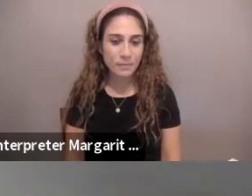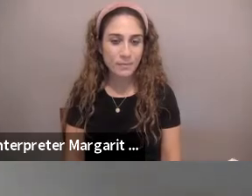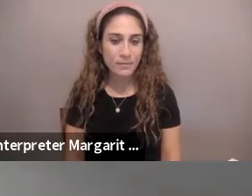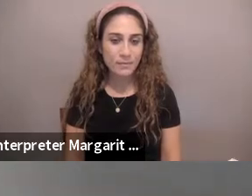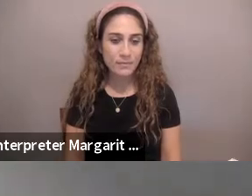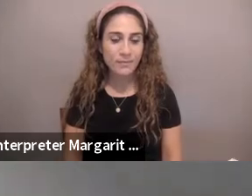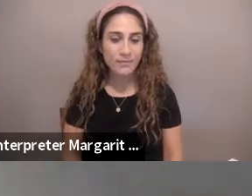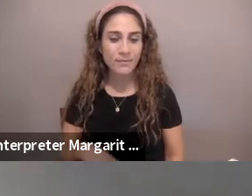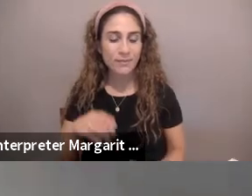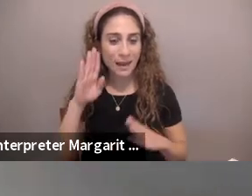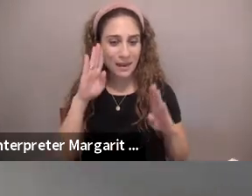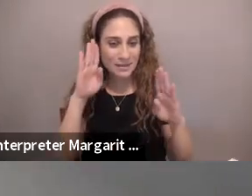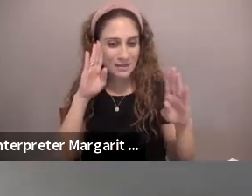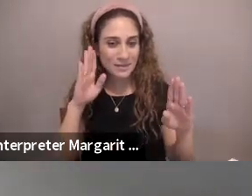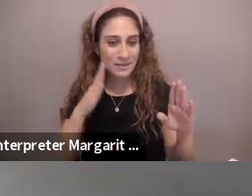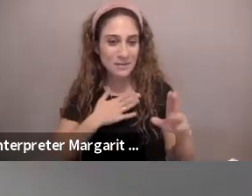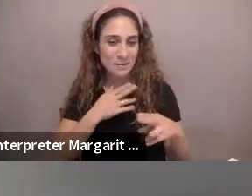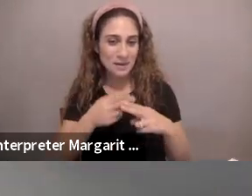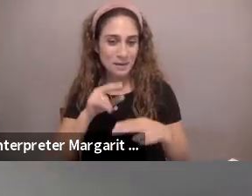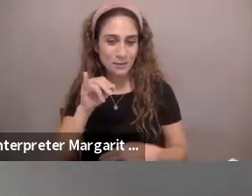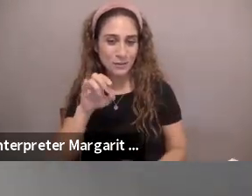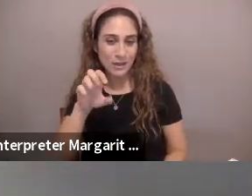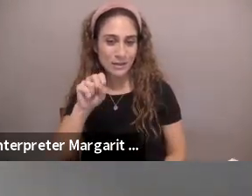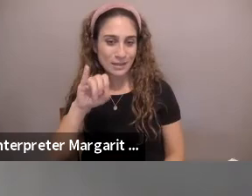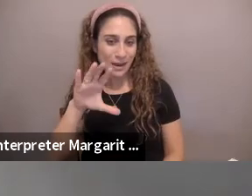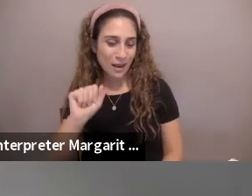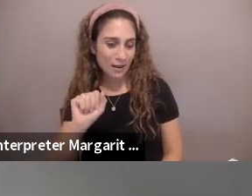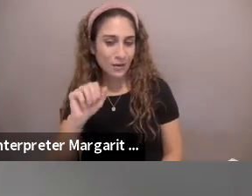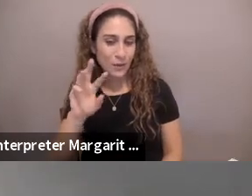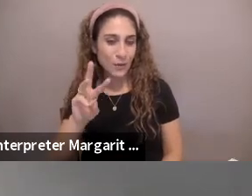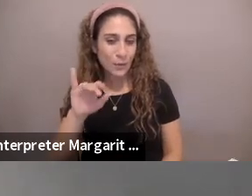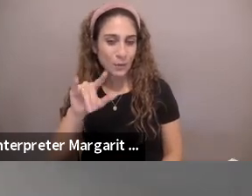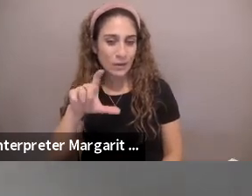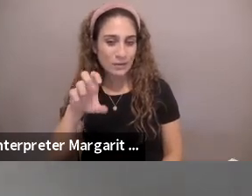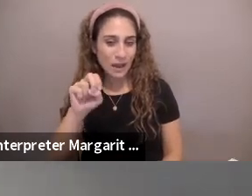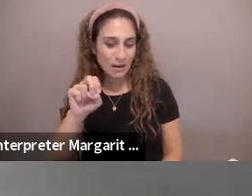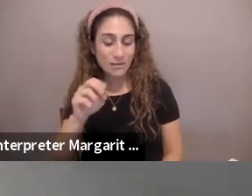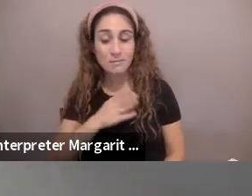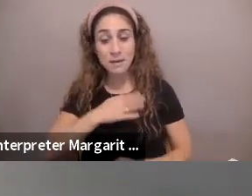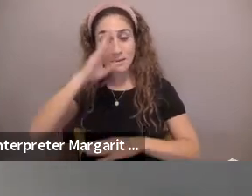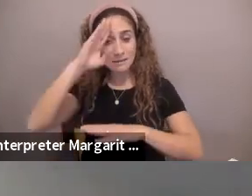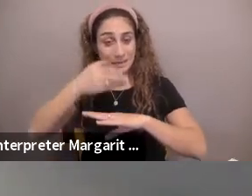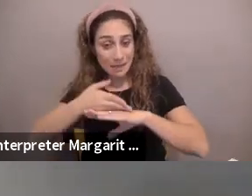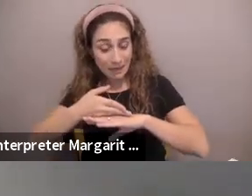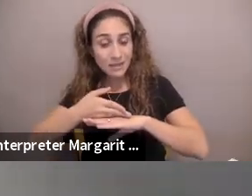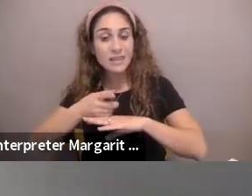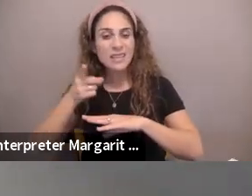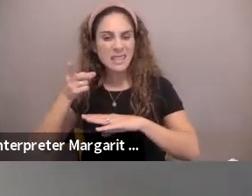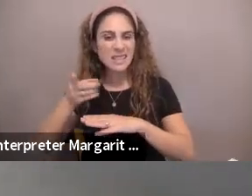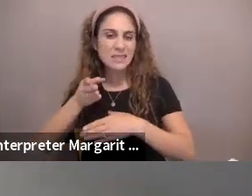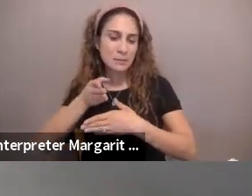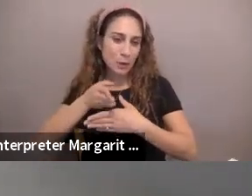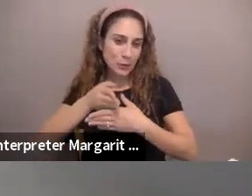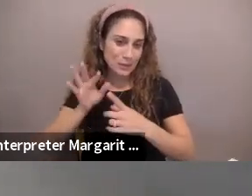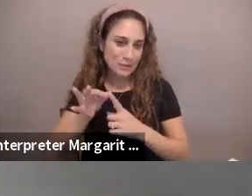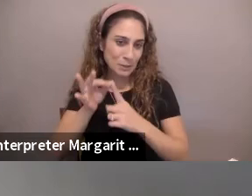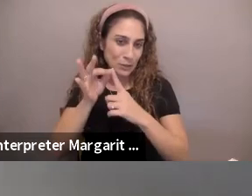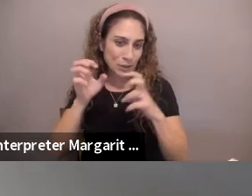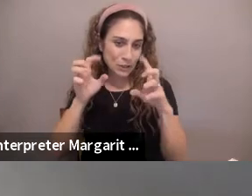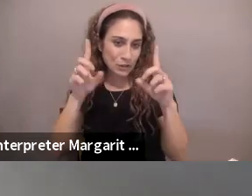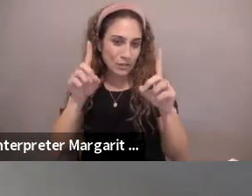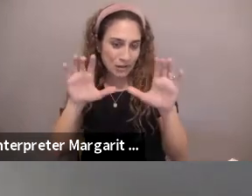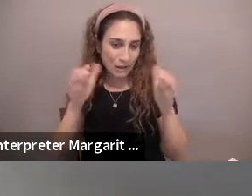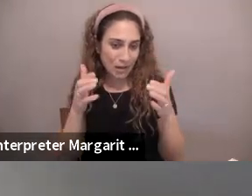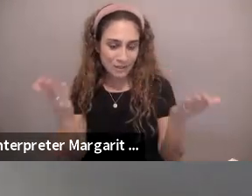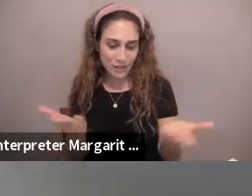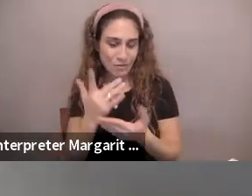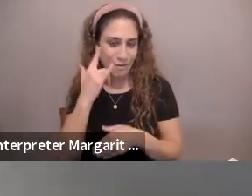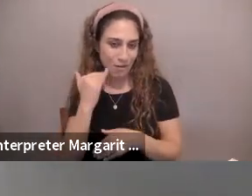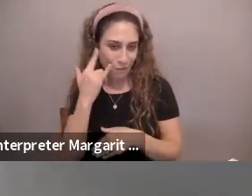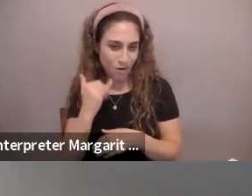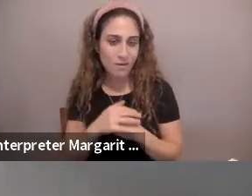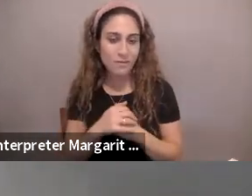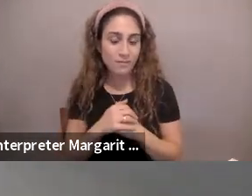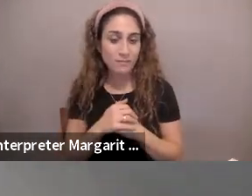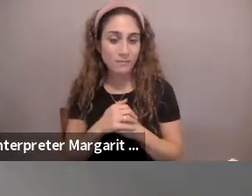Hi, my name is Jessica Wilson and my, I have a son who is in a moderate, severe special education class here in California and I'm excited to talk to you today.